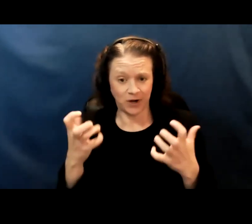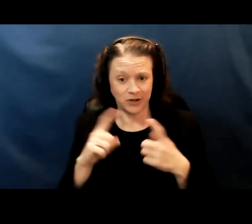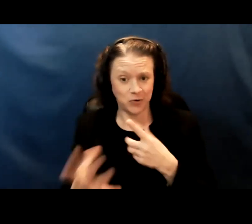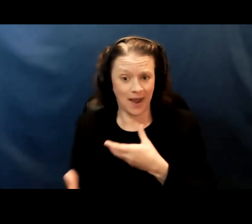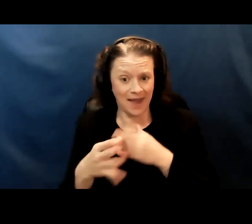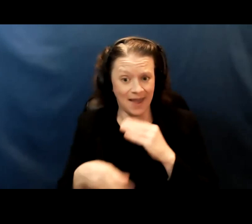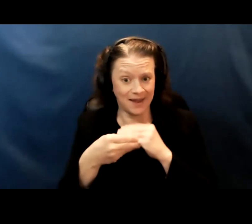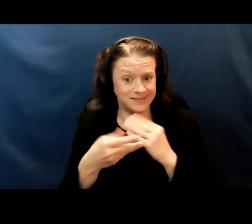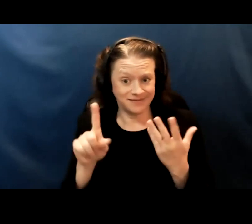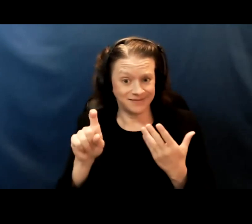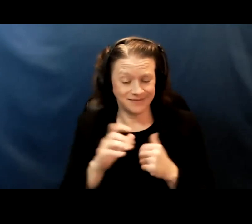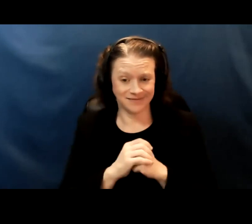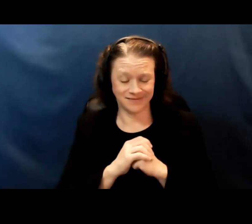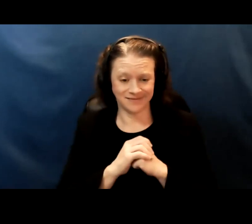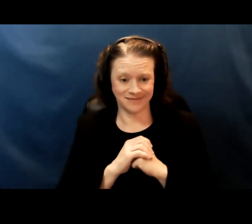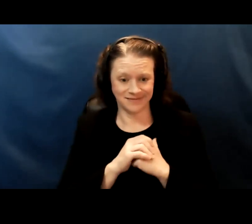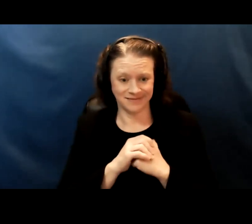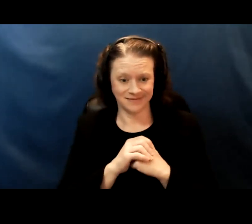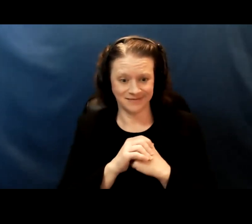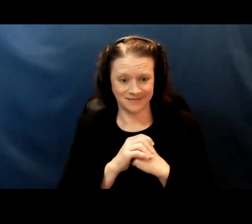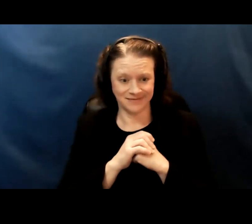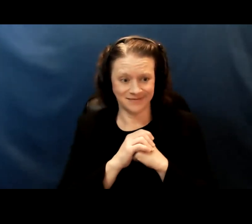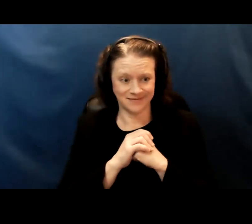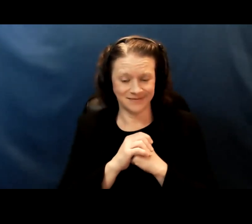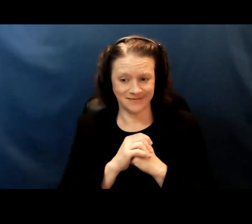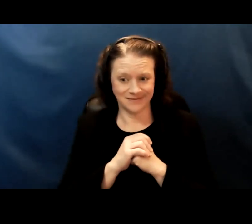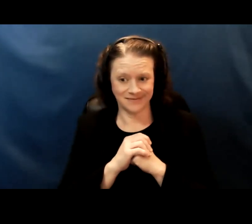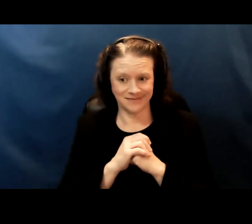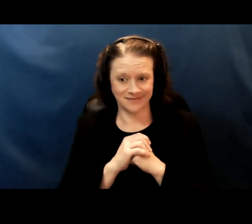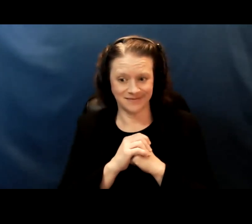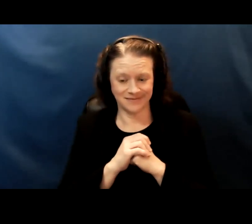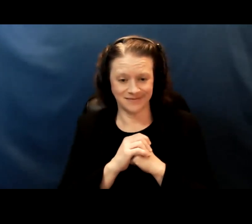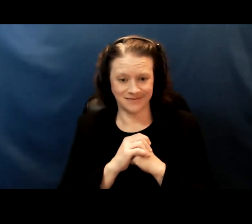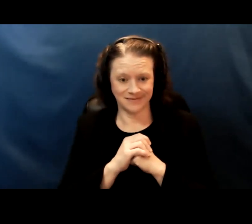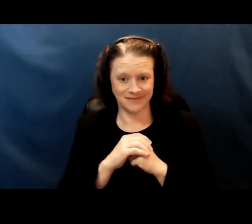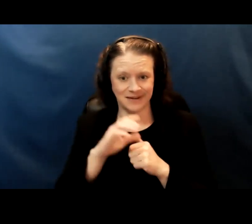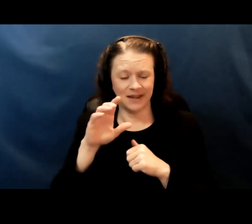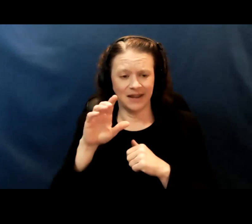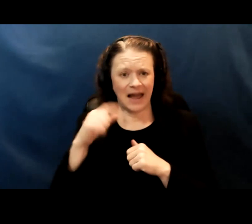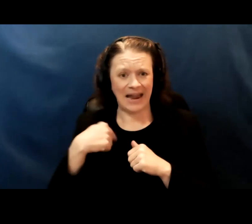I think we might have lost Lindsay.